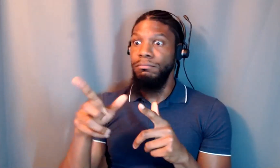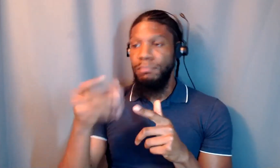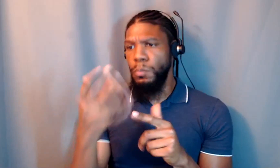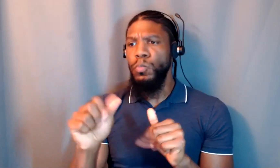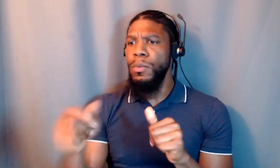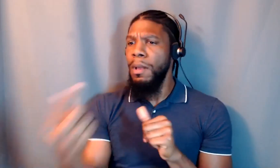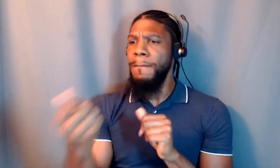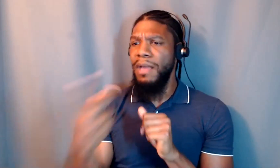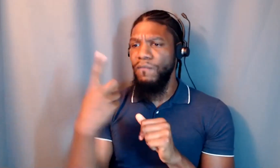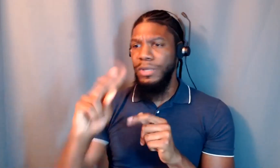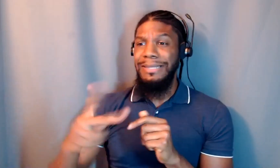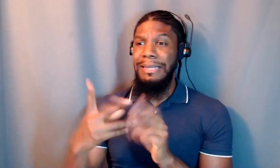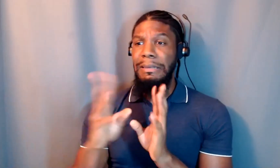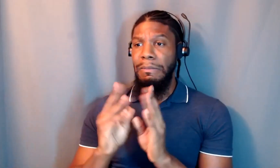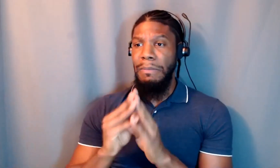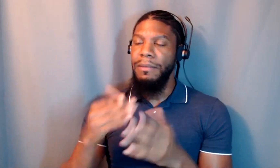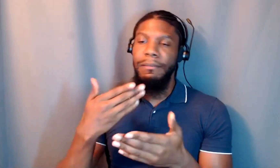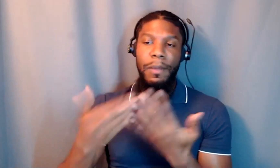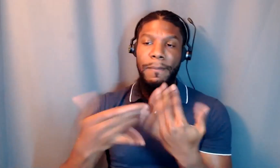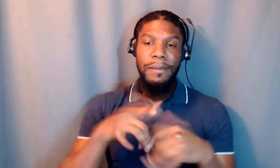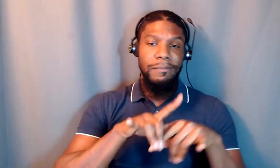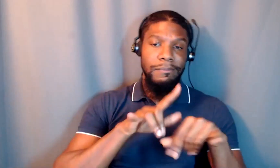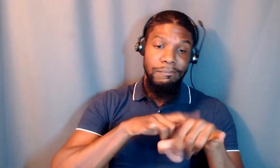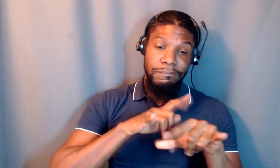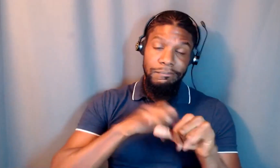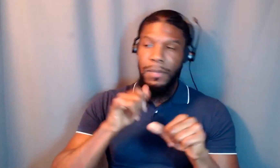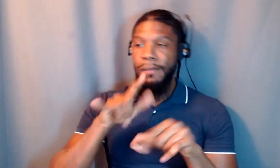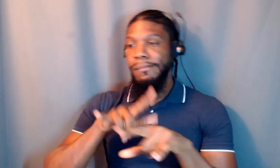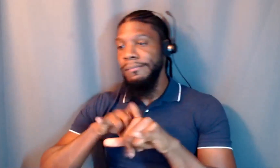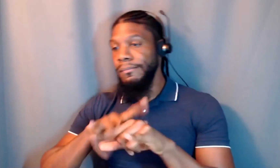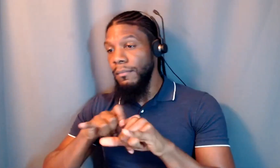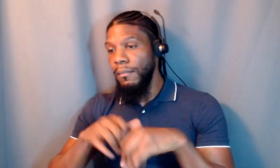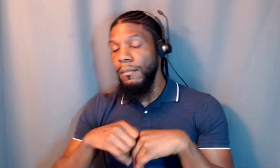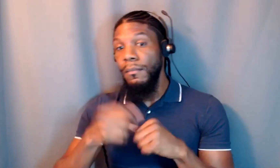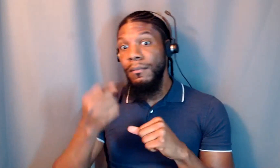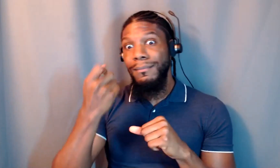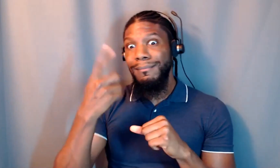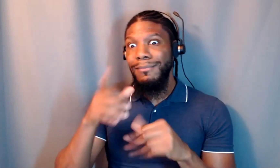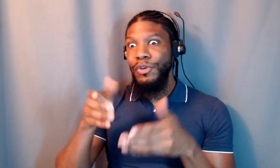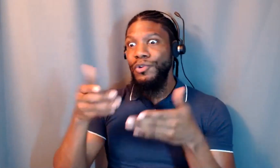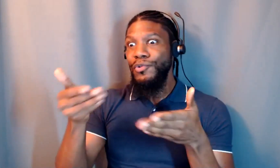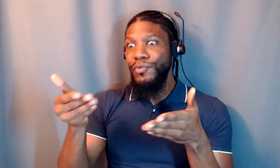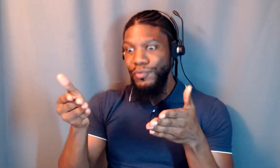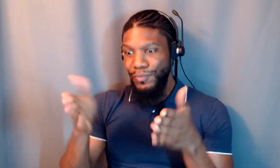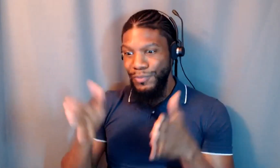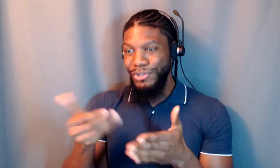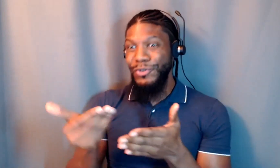But typically, when a tutor is new, it depends what form of material they're using.